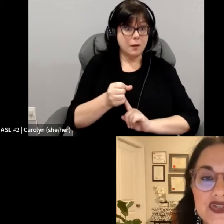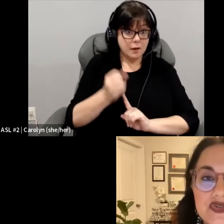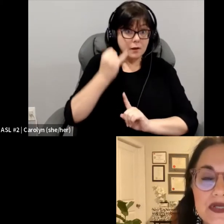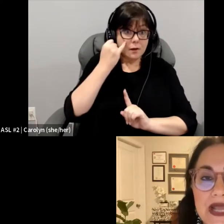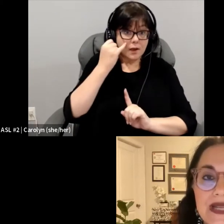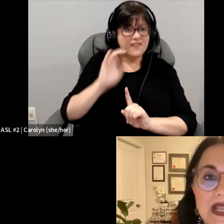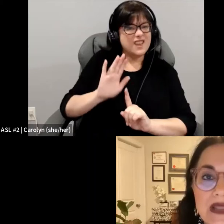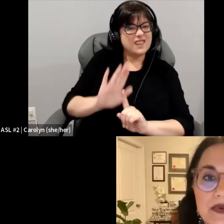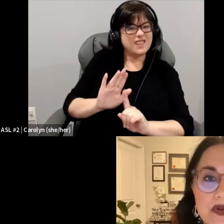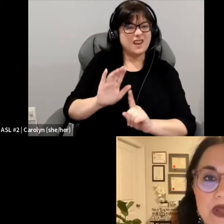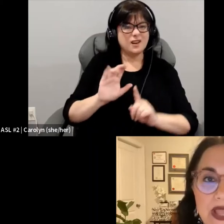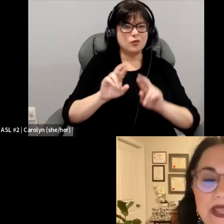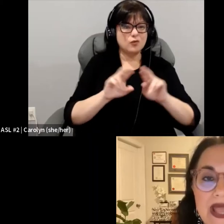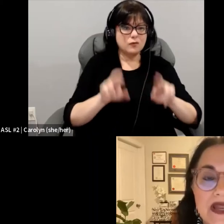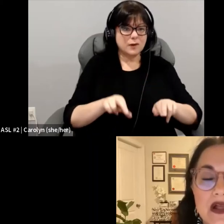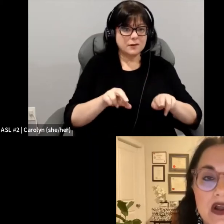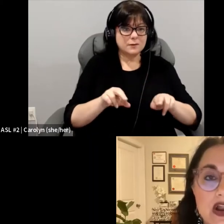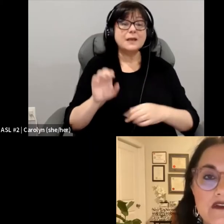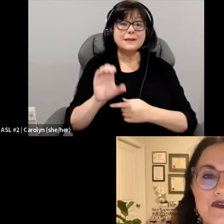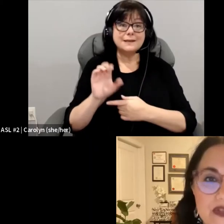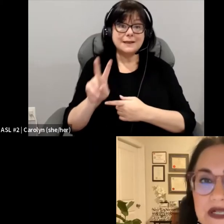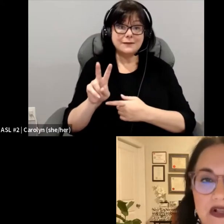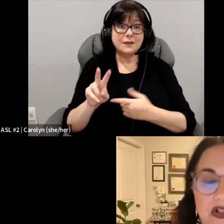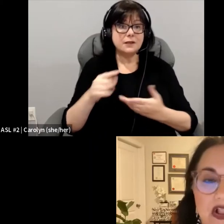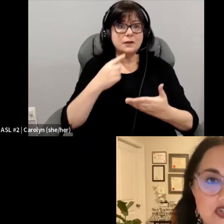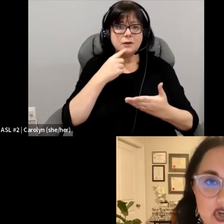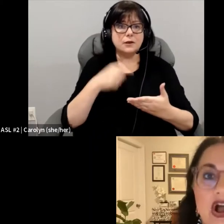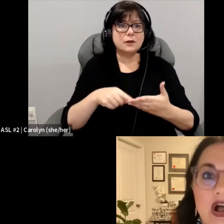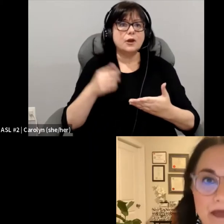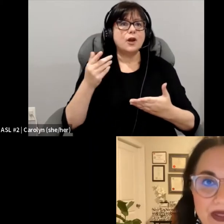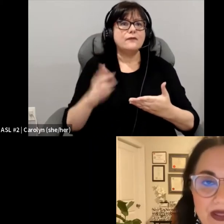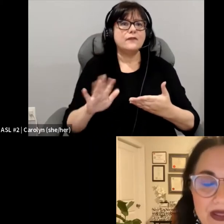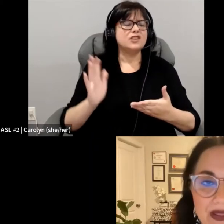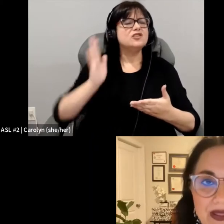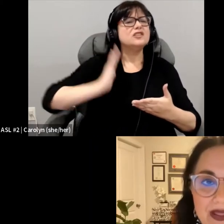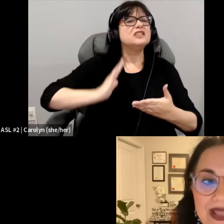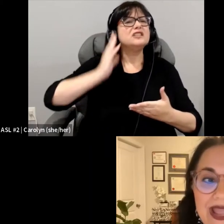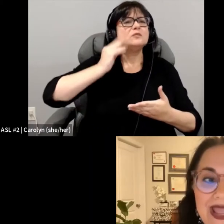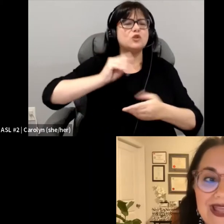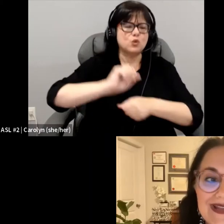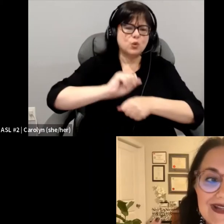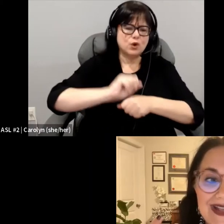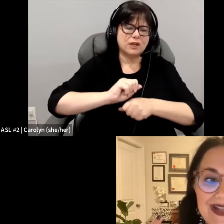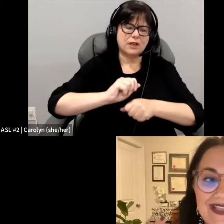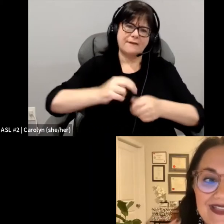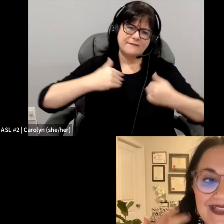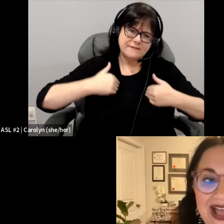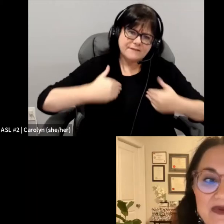THE STUDENT LABOURED AWAY AT A HARD PHYSICAL JOB.